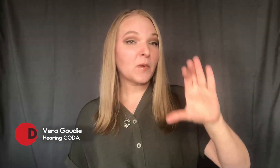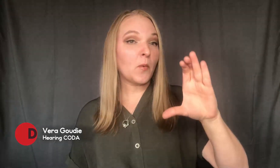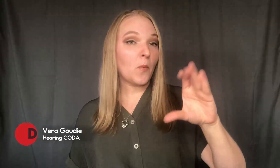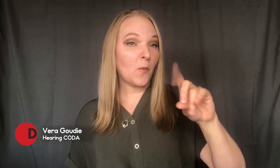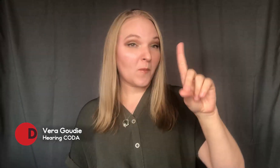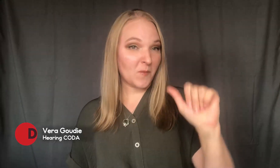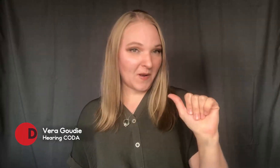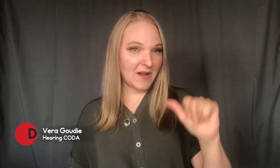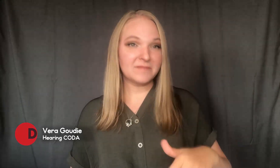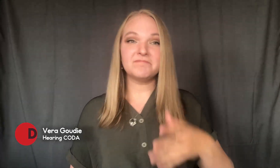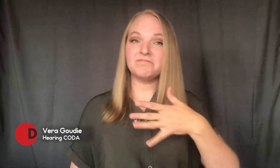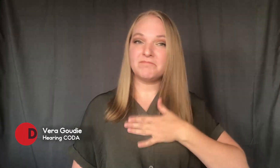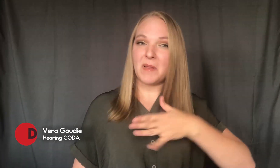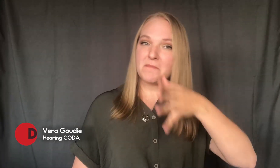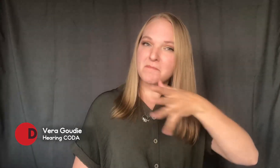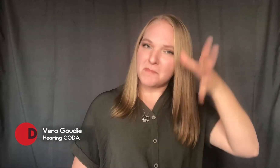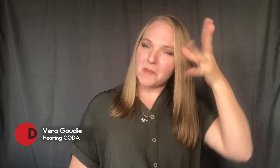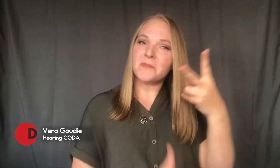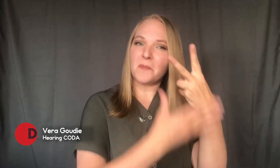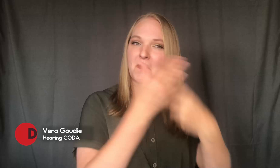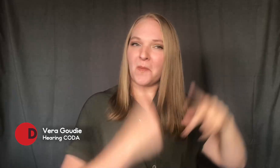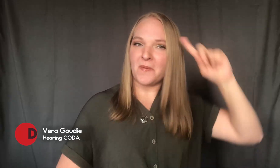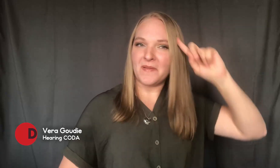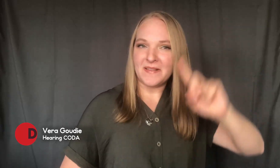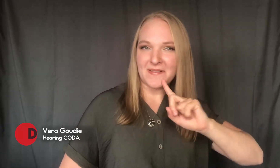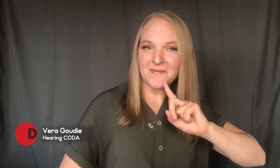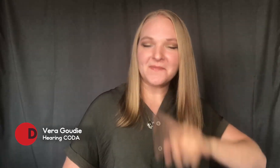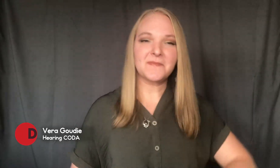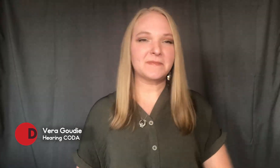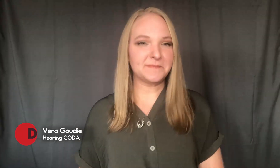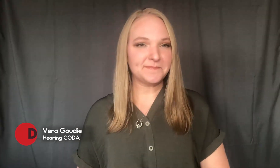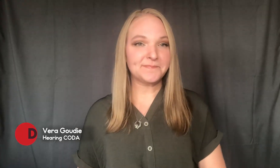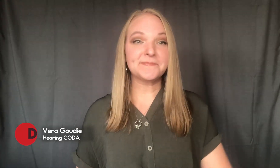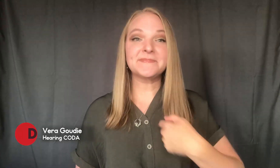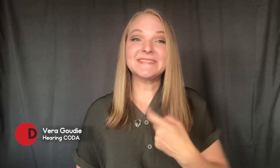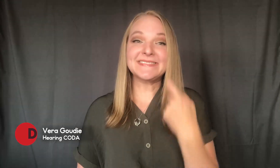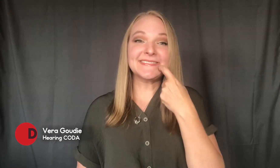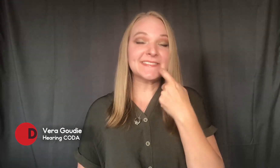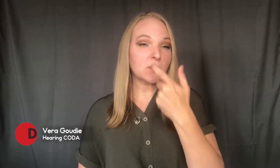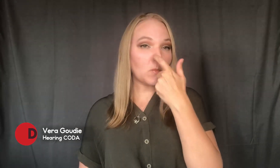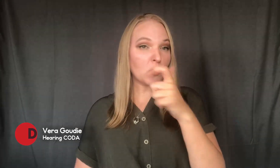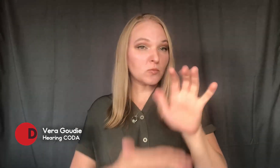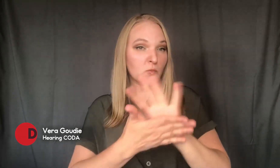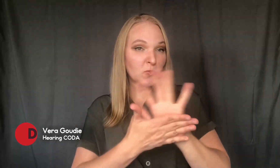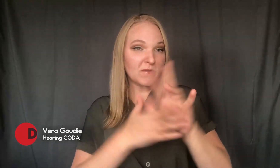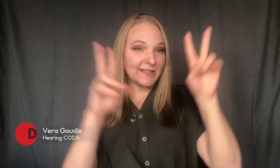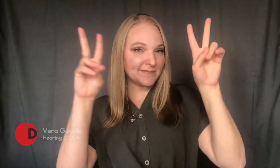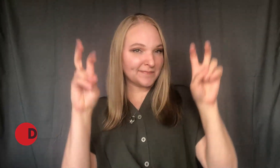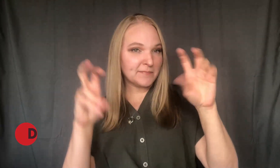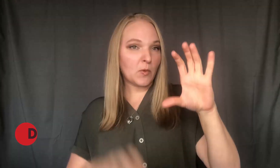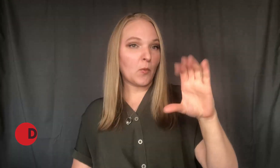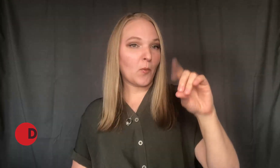I am a CODA. My parents are both Deaf. I just watched the movie "CODA". Overall,